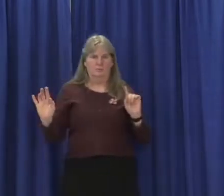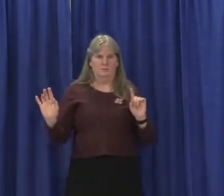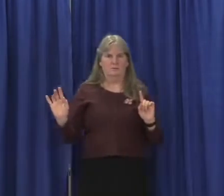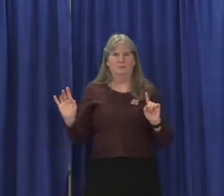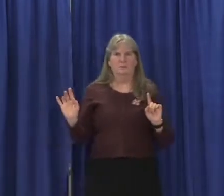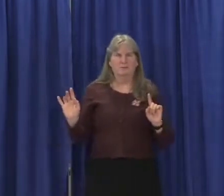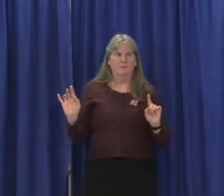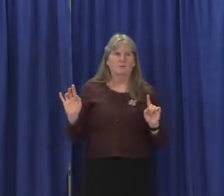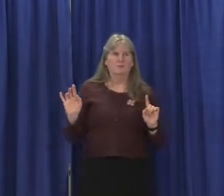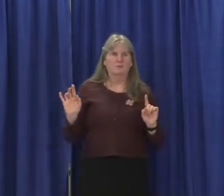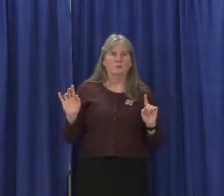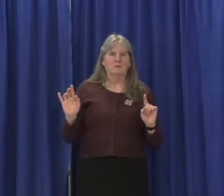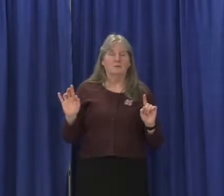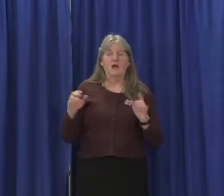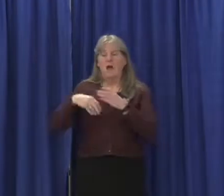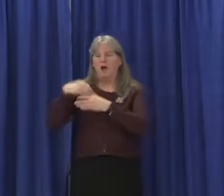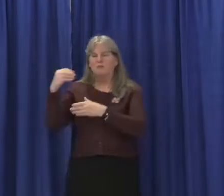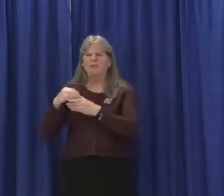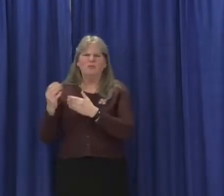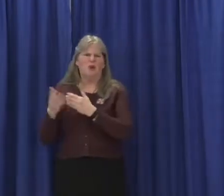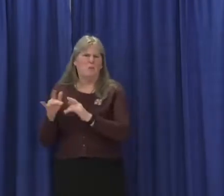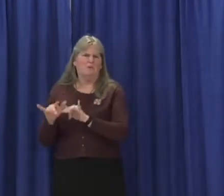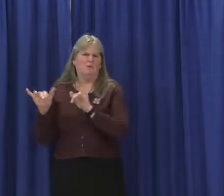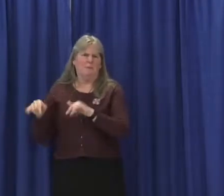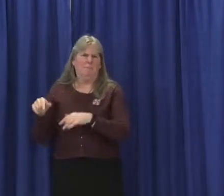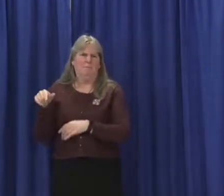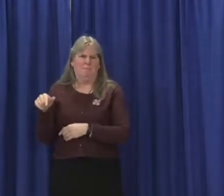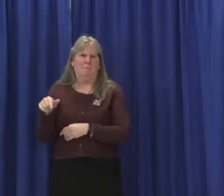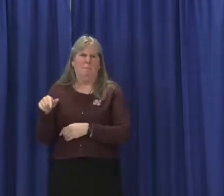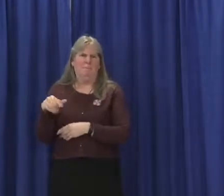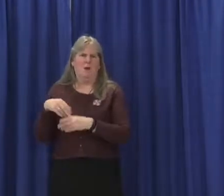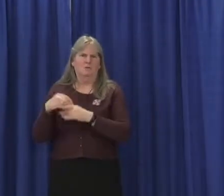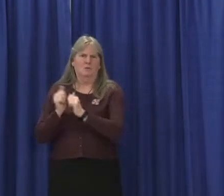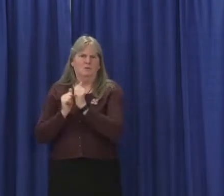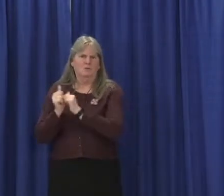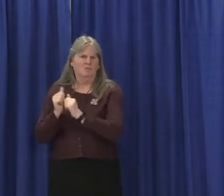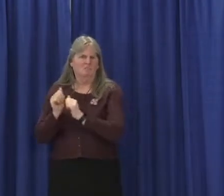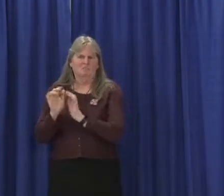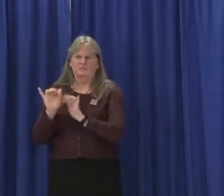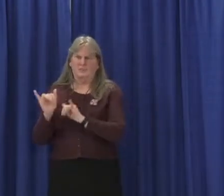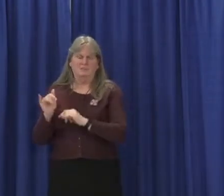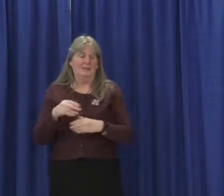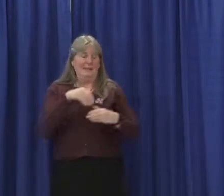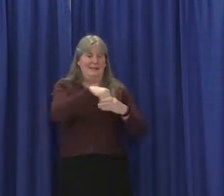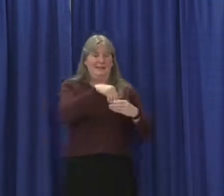a big change in the changes. When we look at indoor, it's